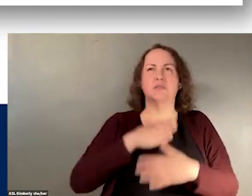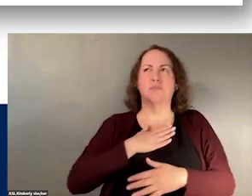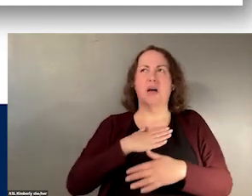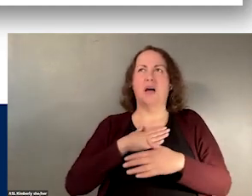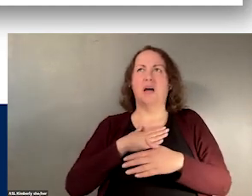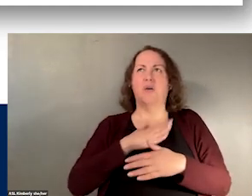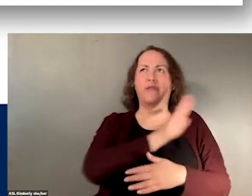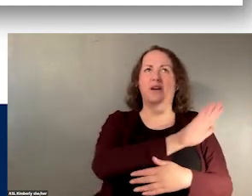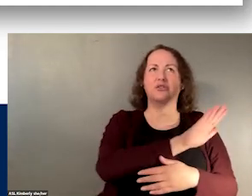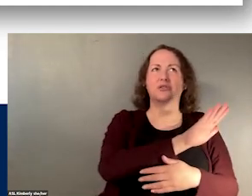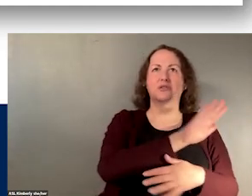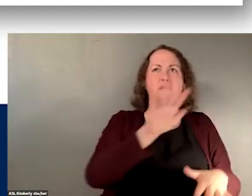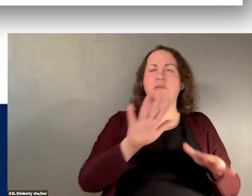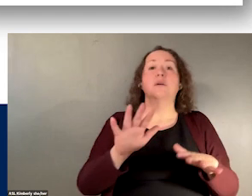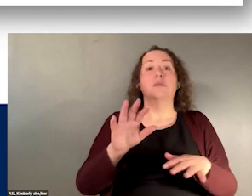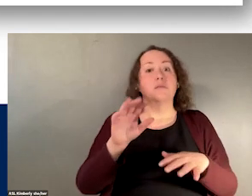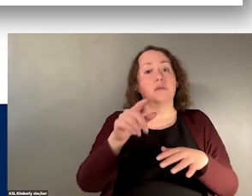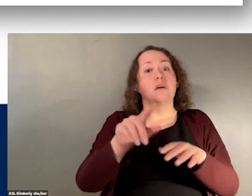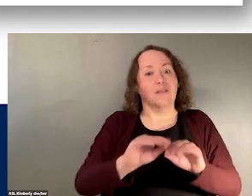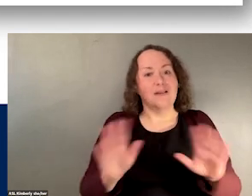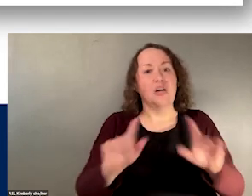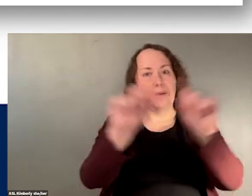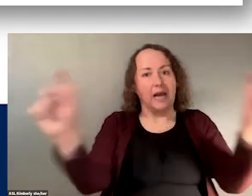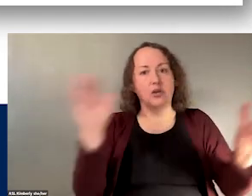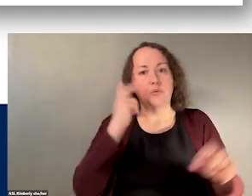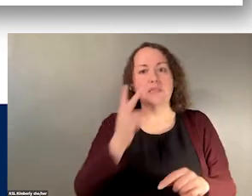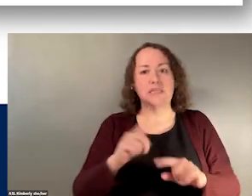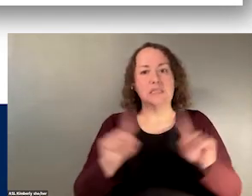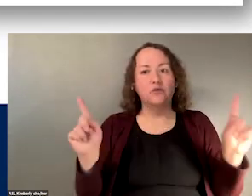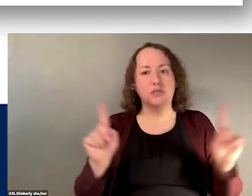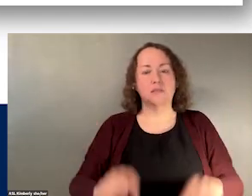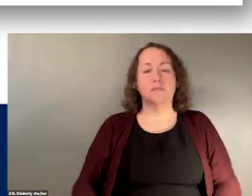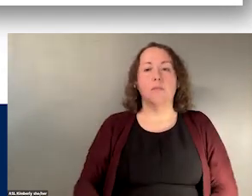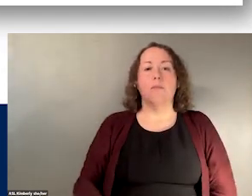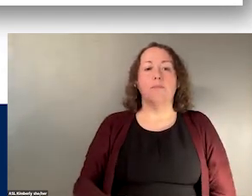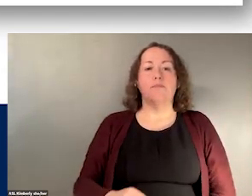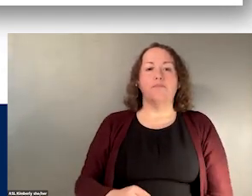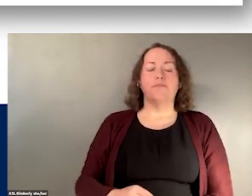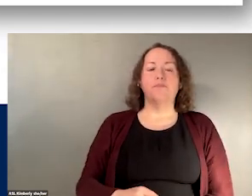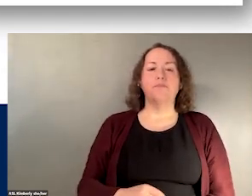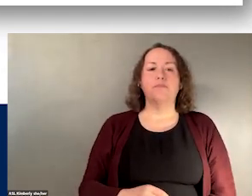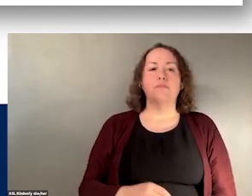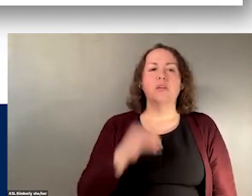We make it very clear with this banner. There's a button if you -- if you want to go back and work on your side. Everything will be saved.